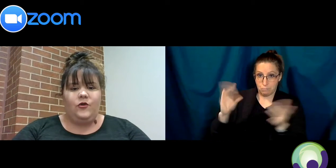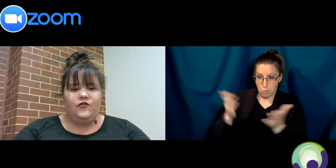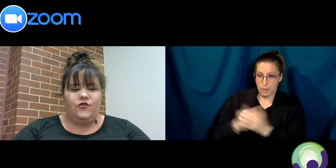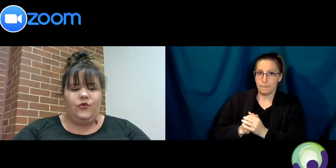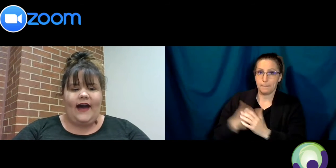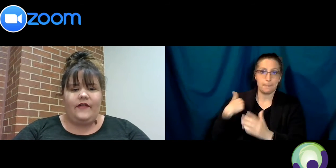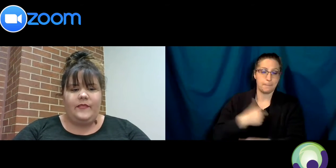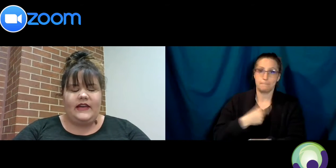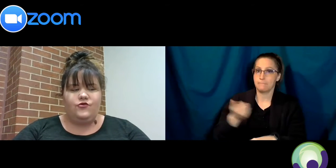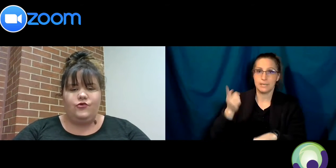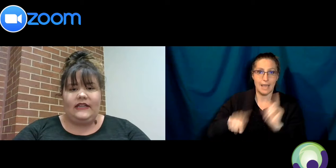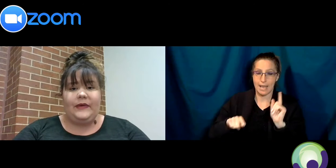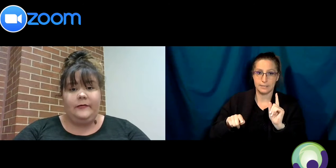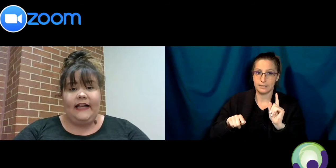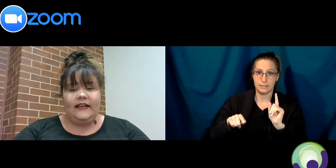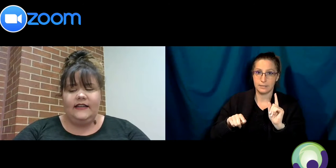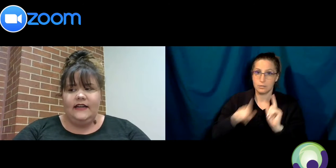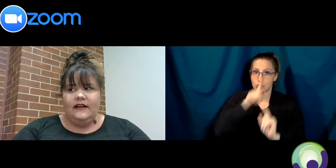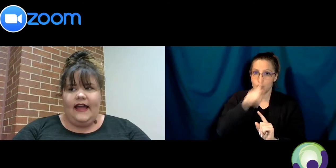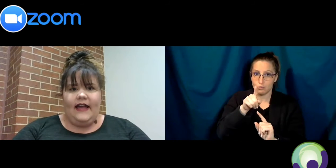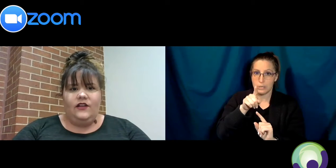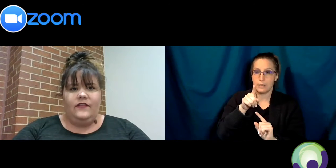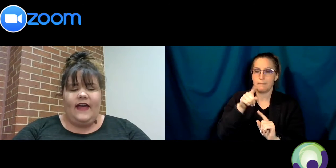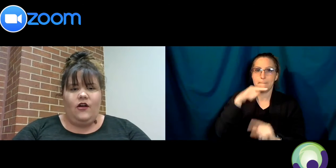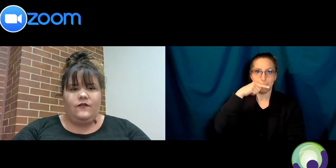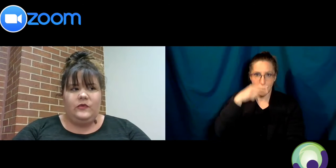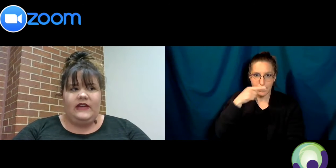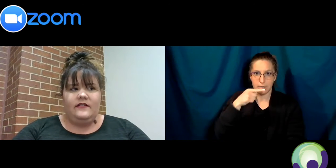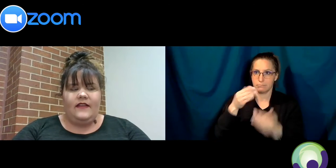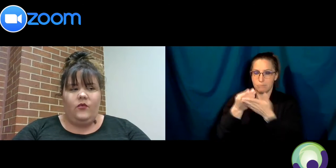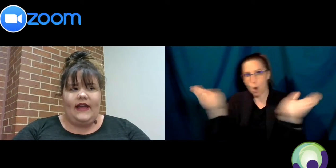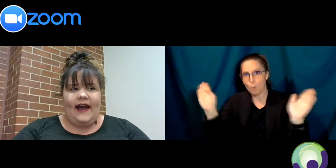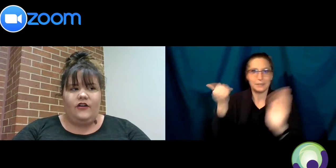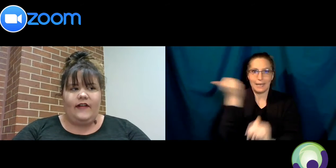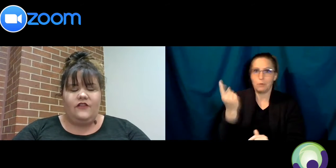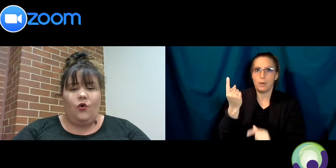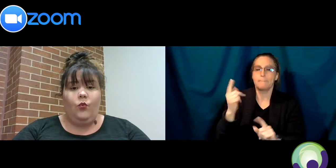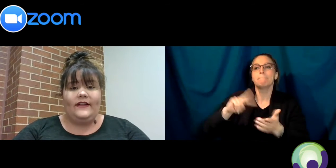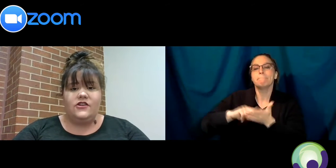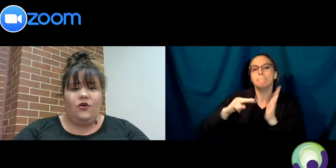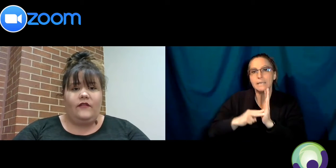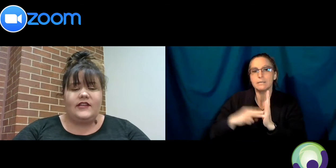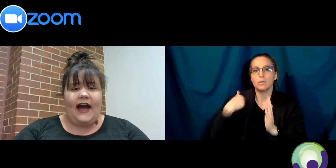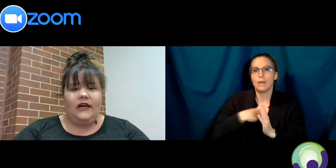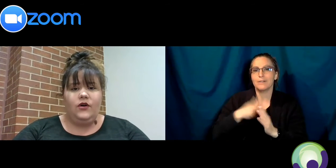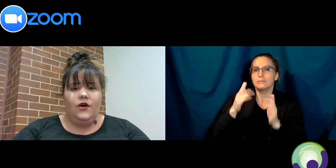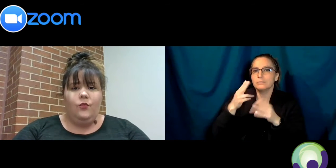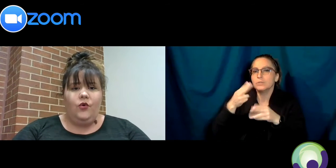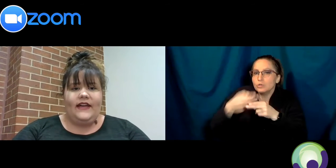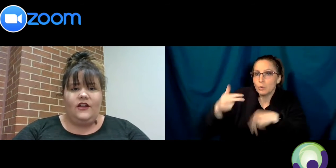to have it be truly public and that also means that we have a window of time where we can